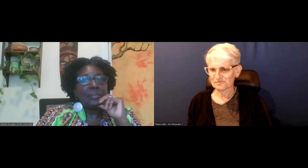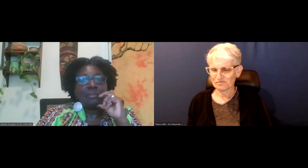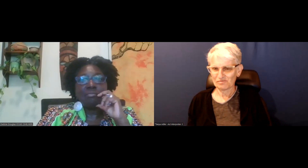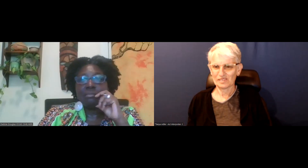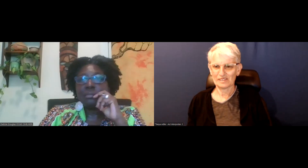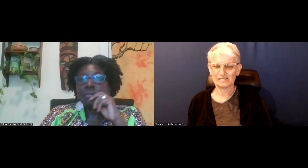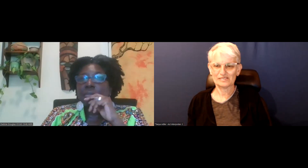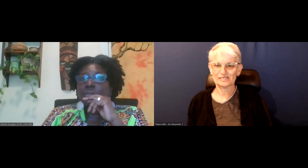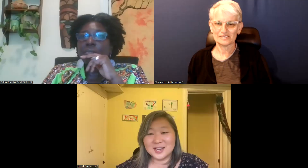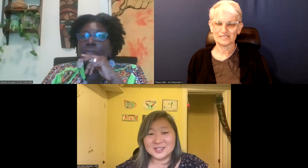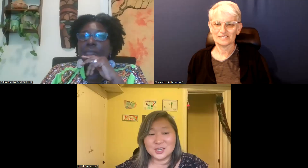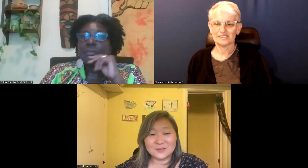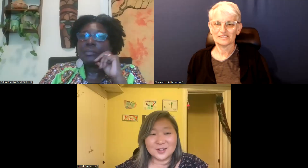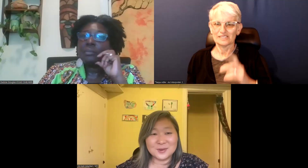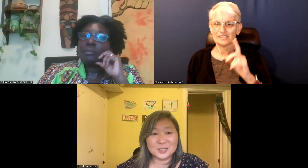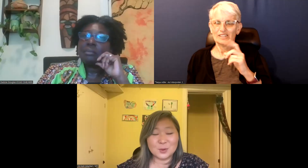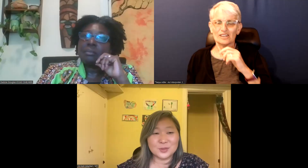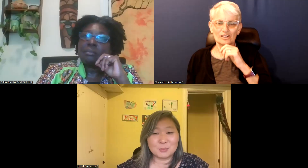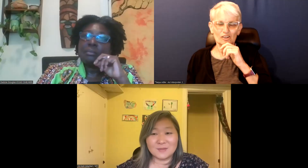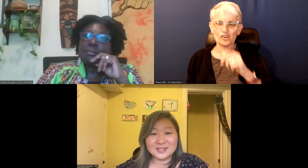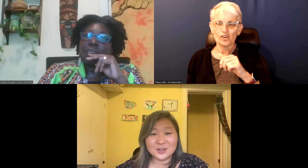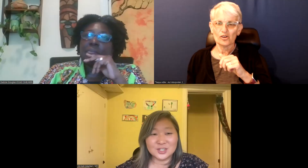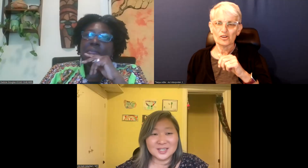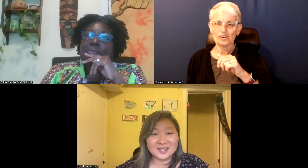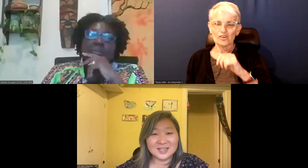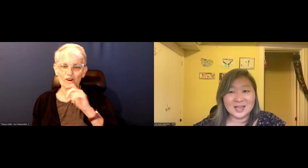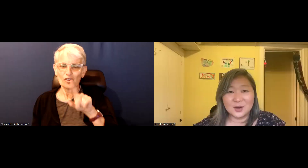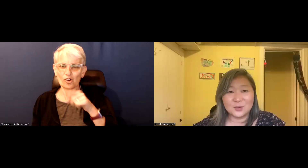The question is not do the ends justify the means but with the prophets actually allow